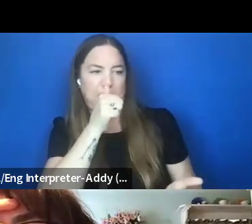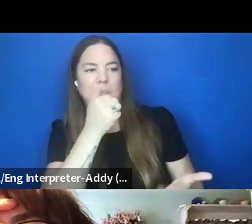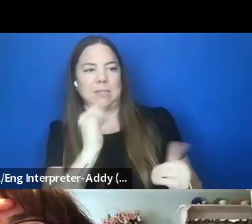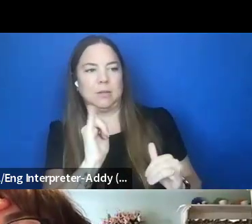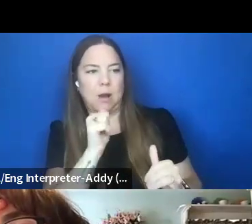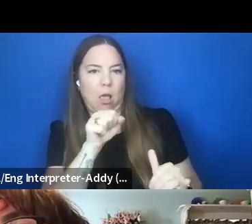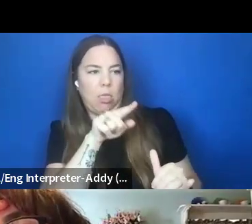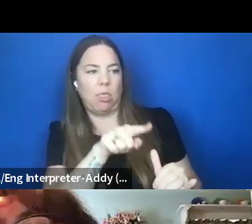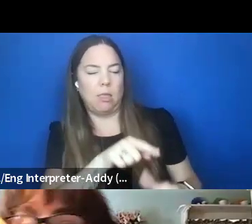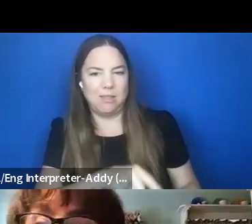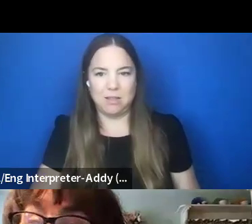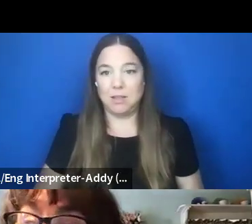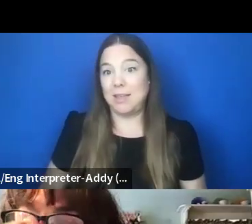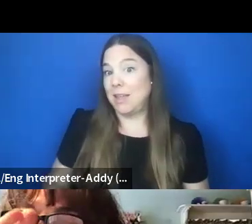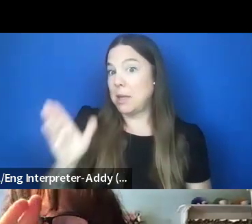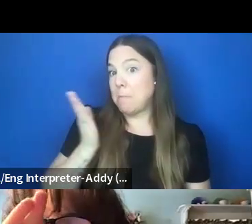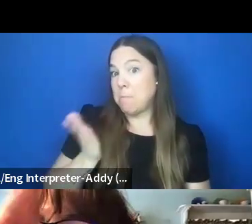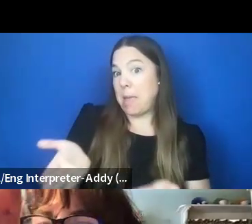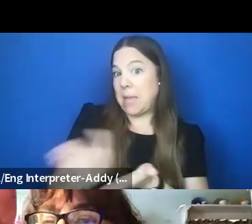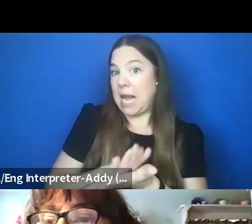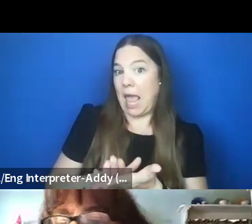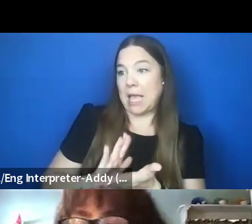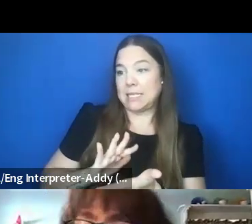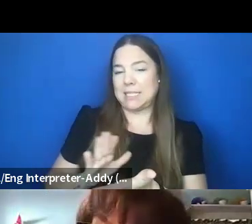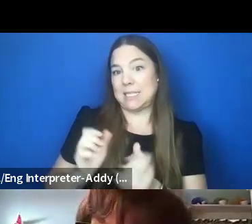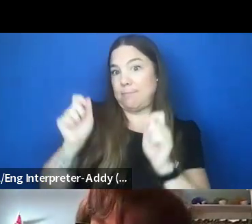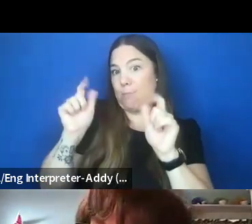Brooke Wilson: Might be a little pleasant surprise, and it's probably not enough to, you know. Write home about.